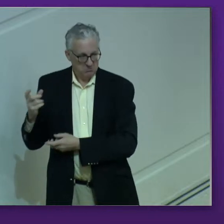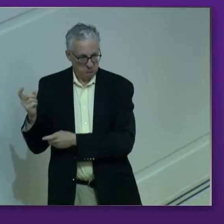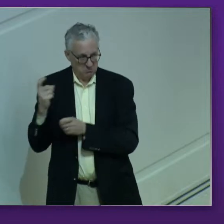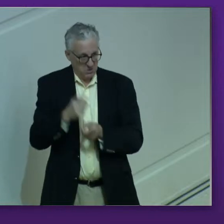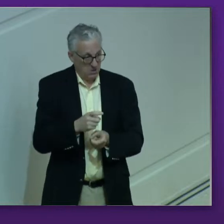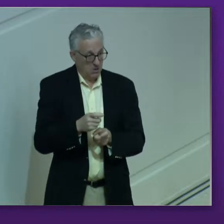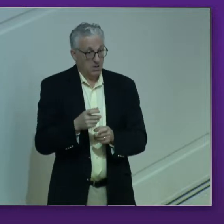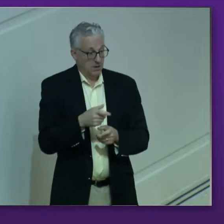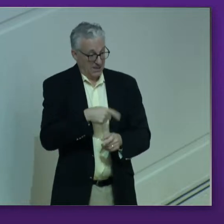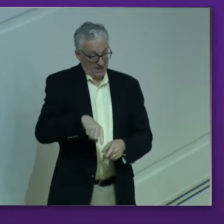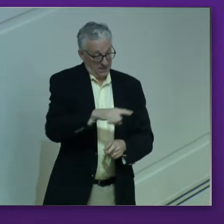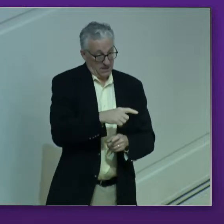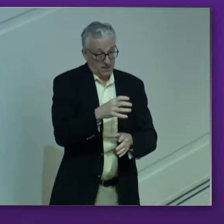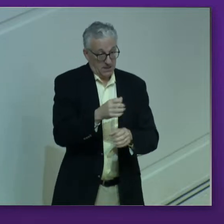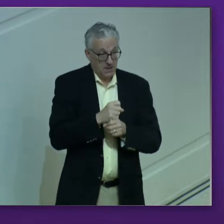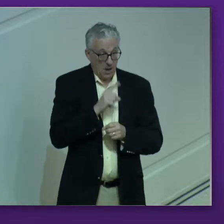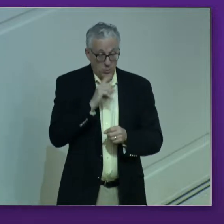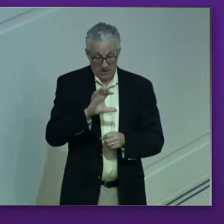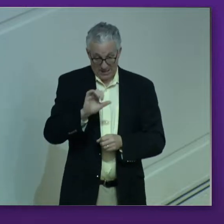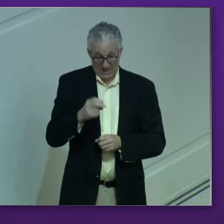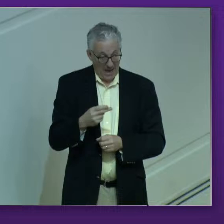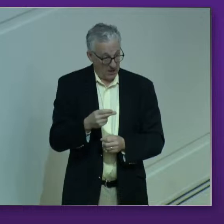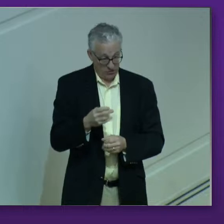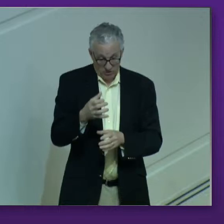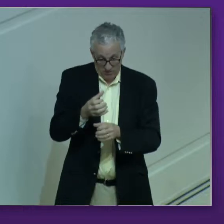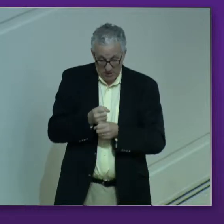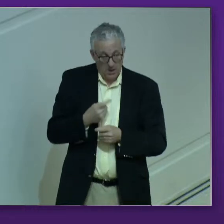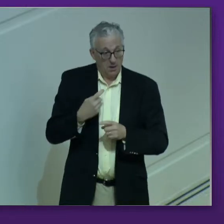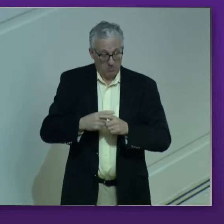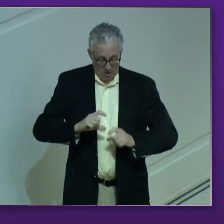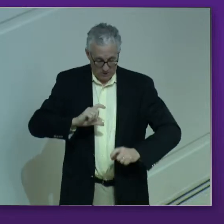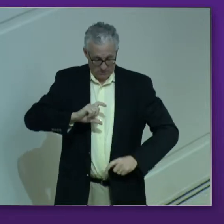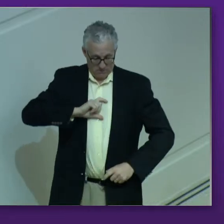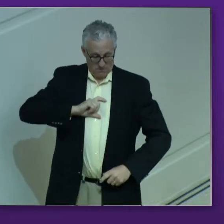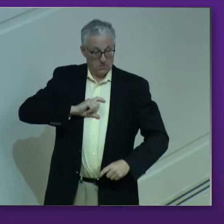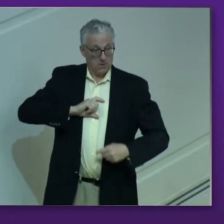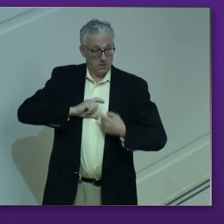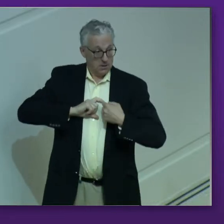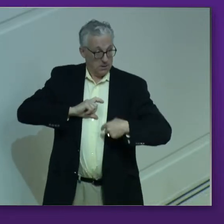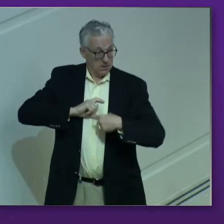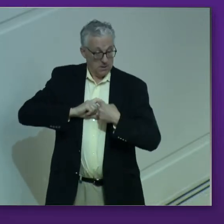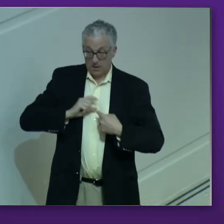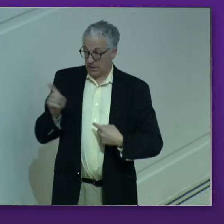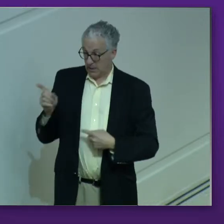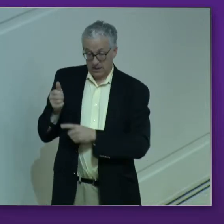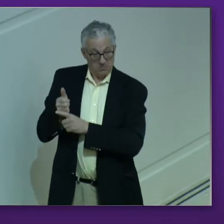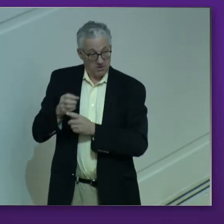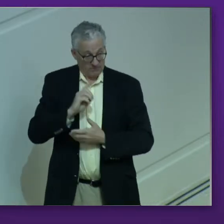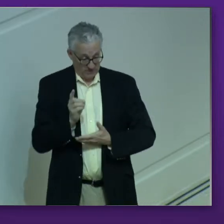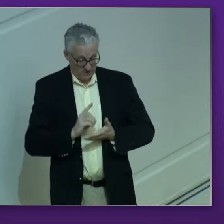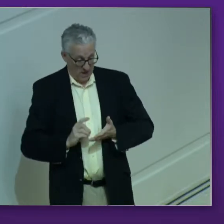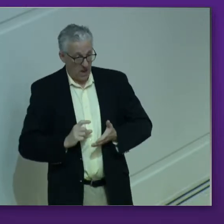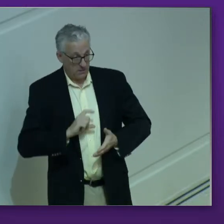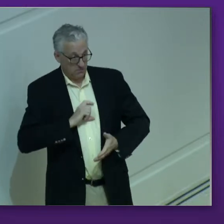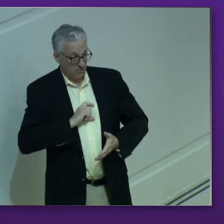CONTRIBUTION TO MAKING MONTGOMERY COLLEGE AND OUR